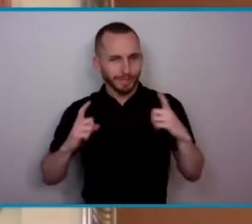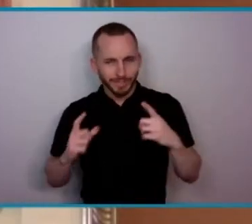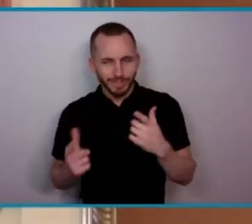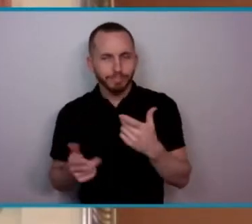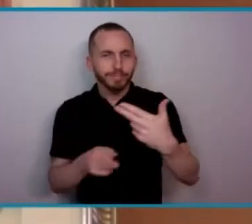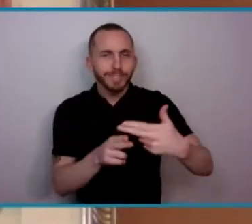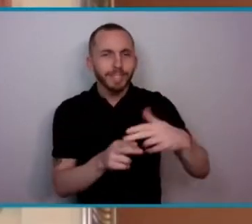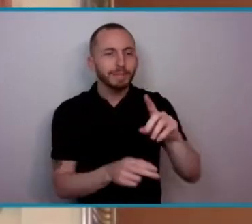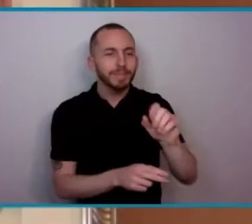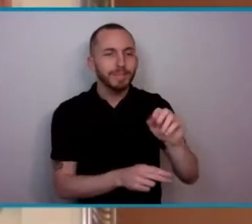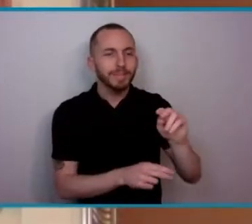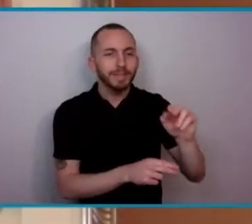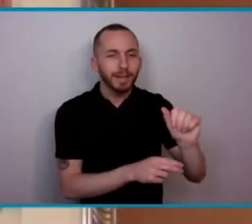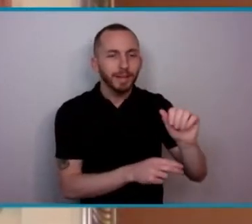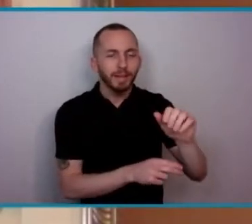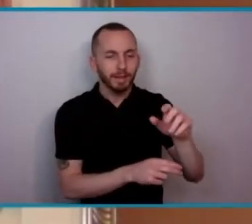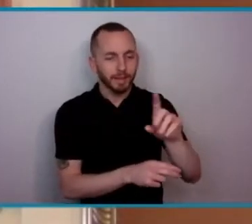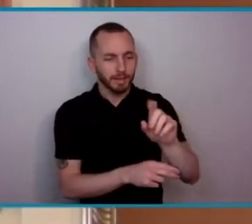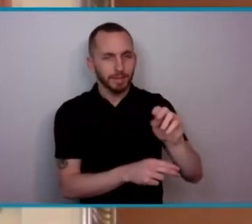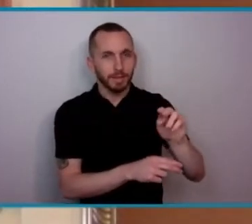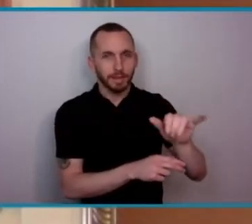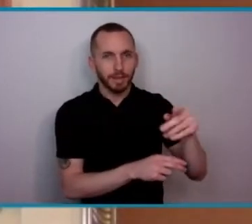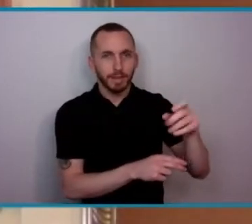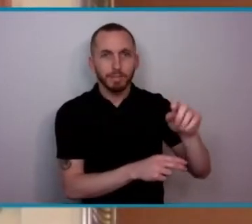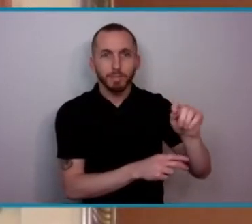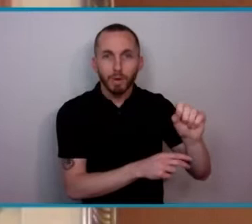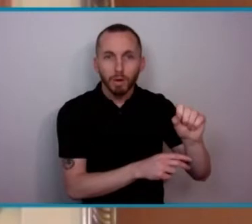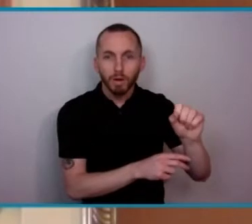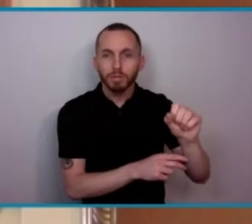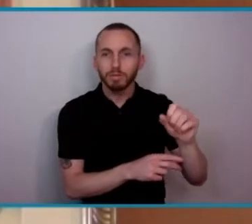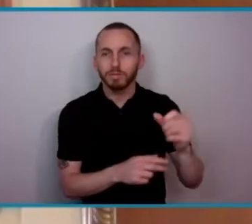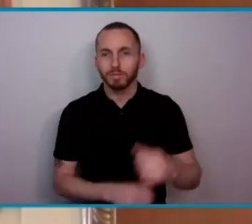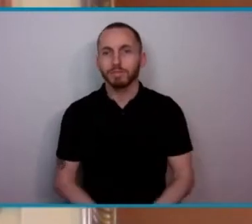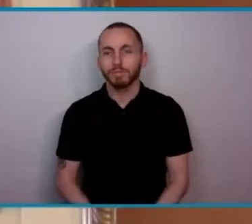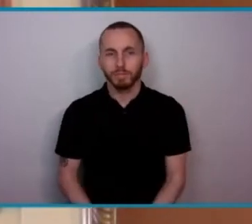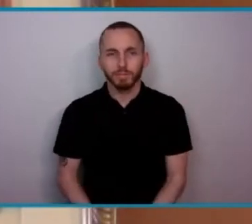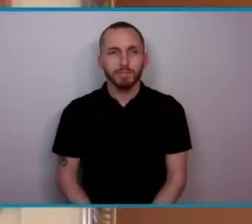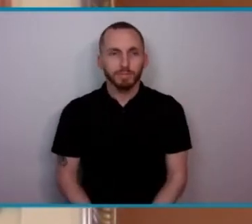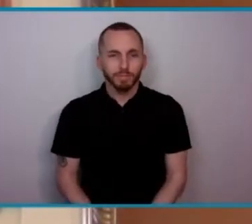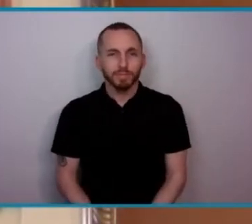proponent for art therapy in people with Alzheimer’s disease.